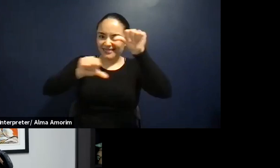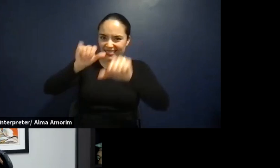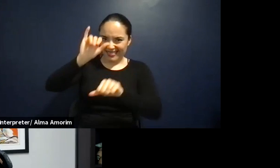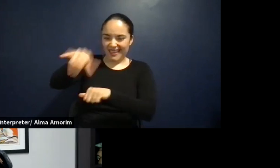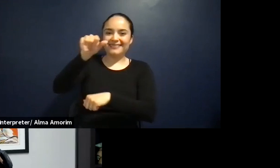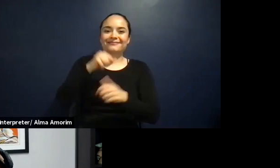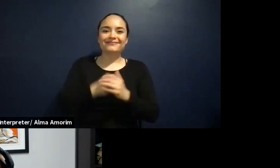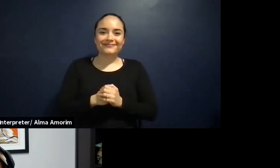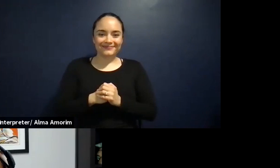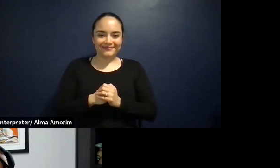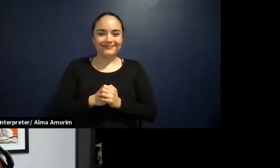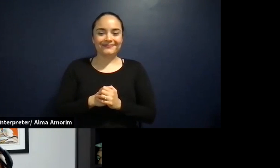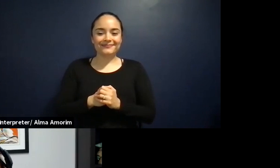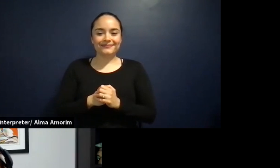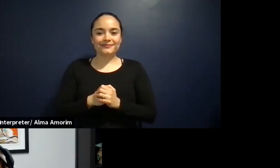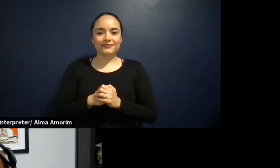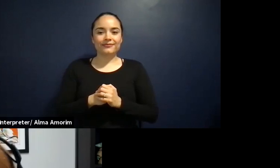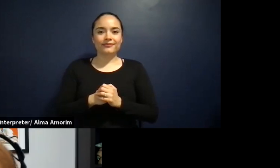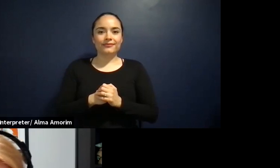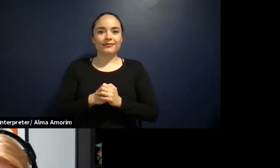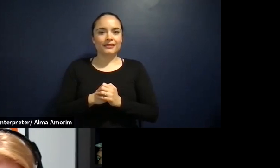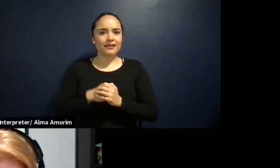I like the question, somebody's asking if rocks glow in the dark.